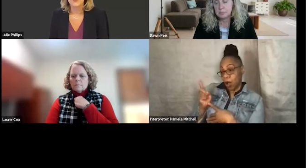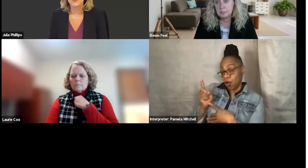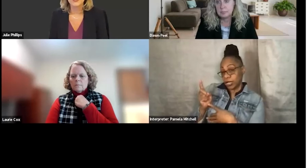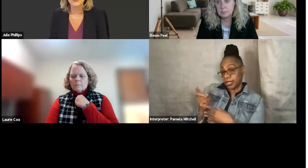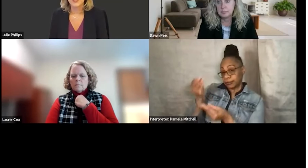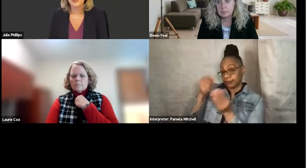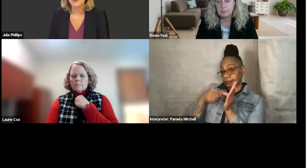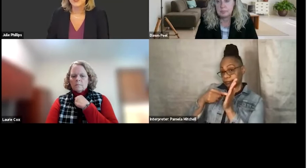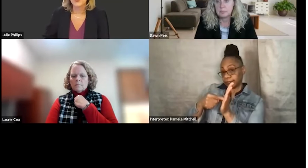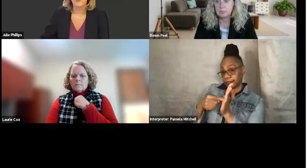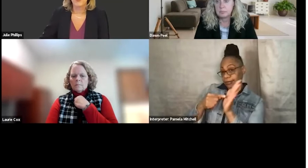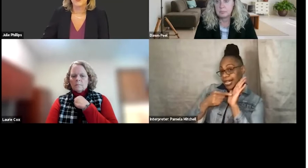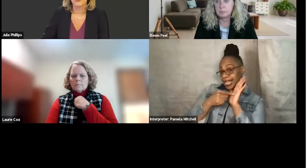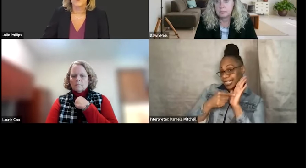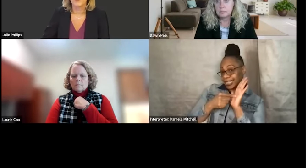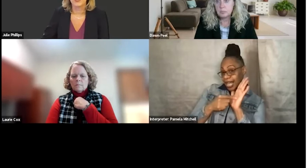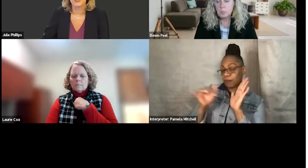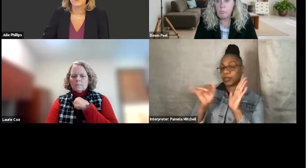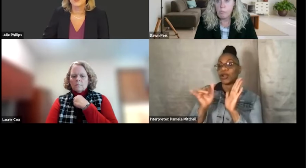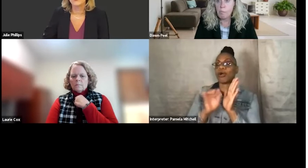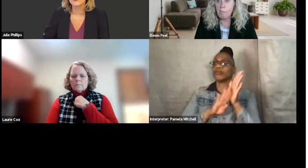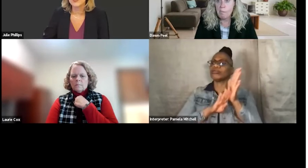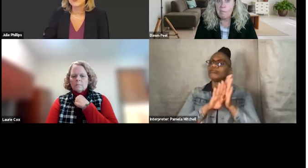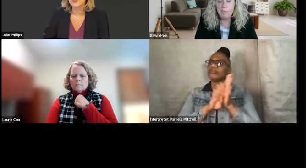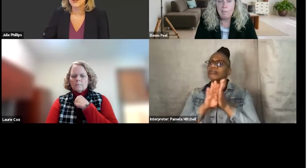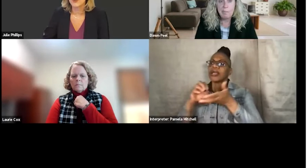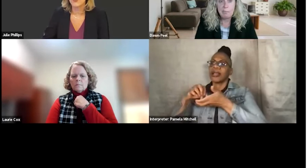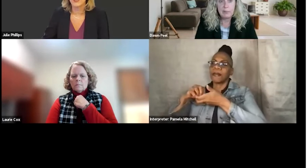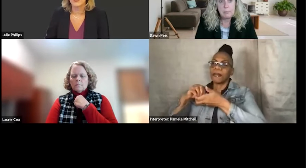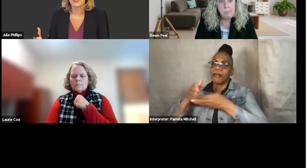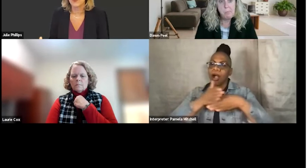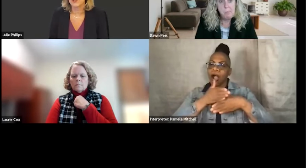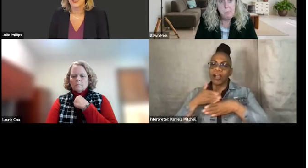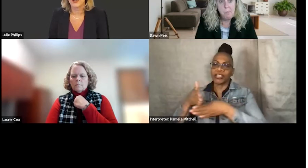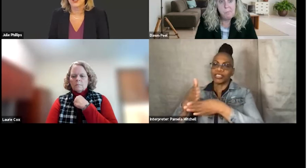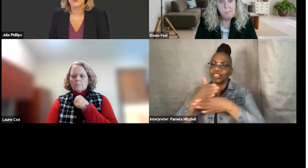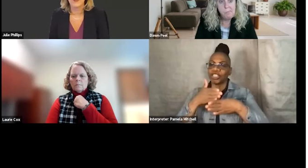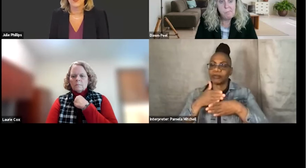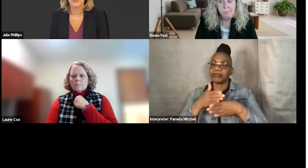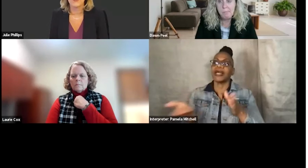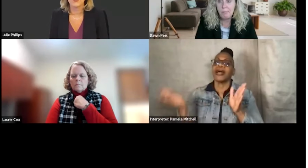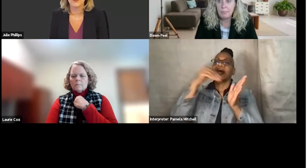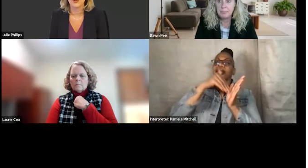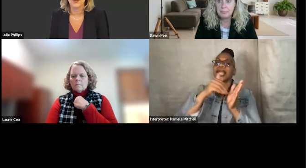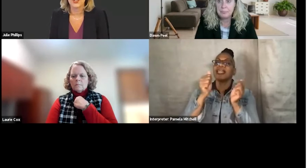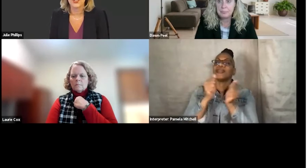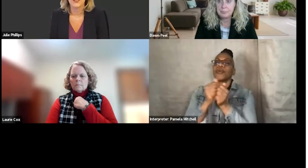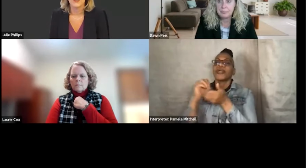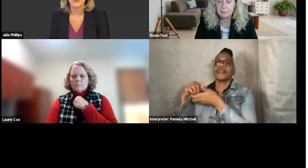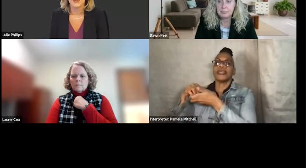And really developing those partnerships and doing so again with that collaborative approach.